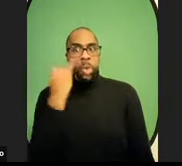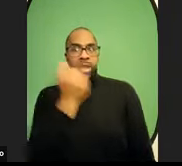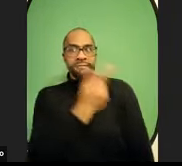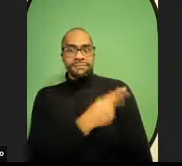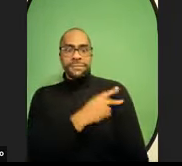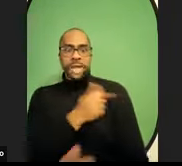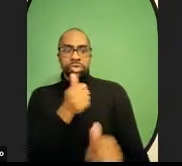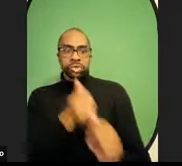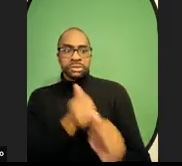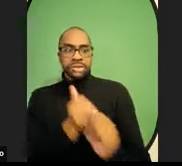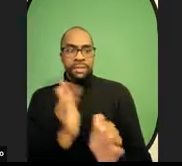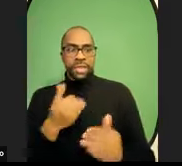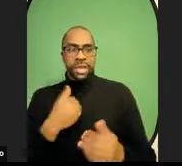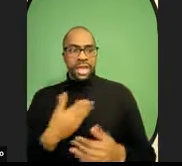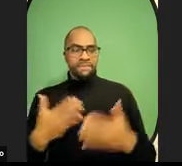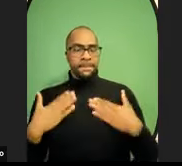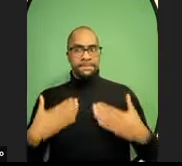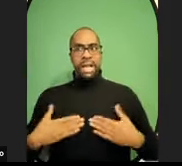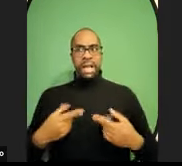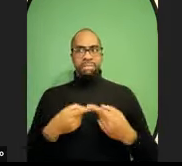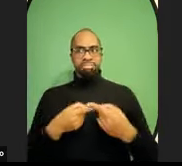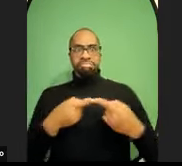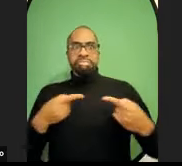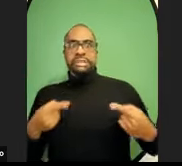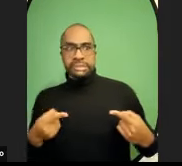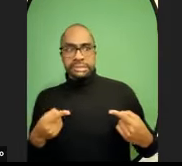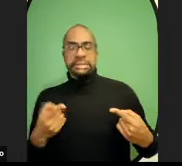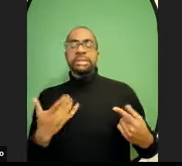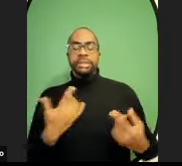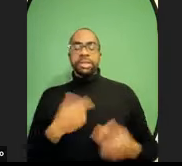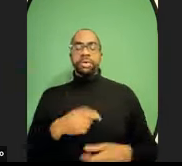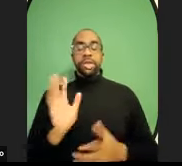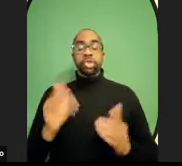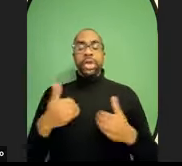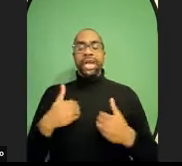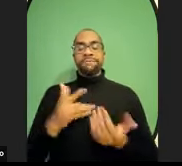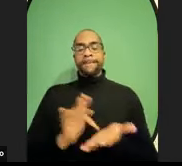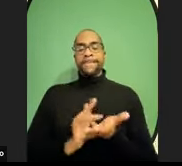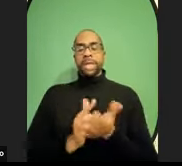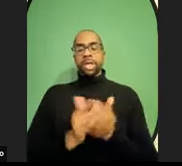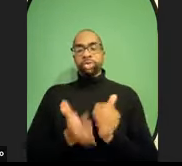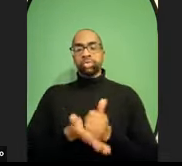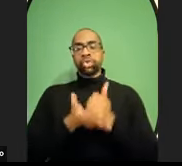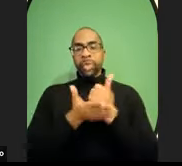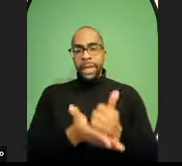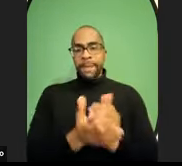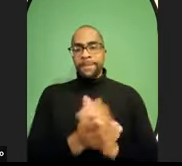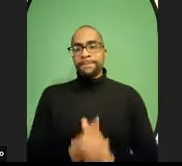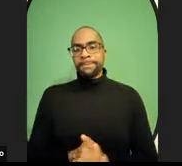be in a place that could act be in a place that could act as a patient started having an allergic reaction. So there's allergic reaction. So there should be medications available